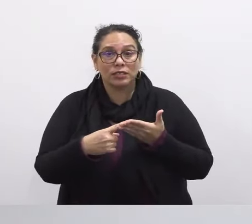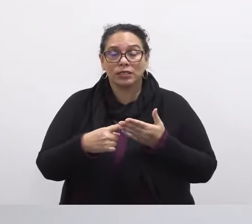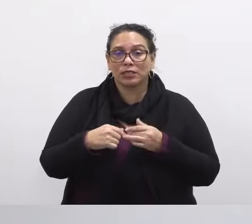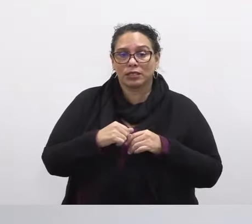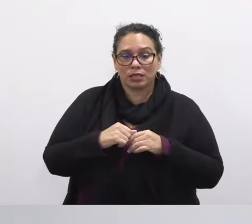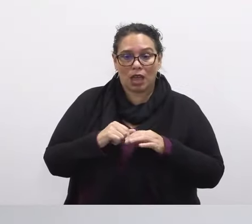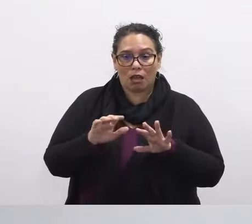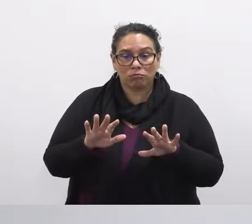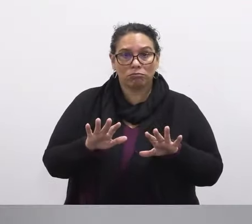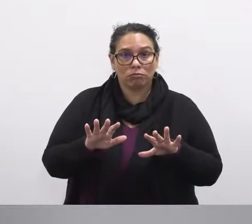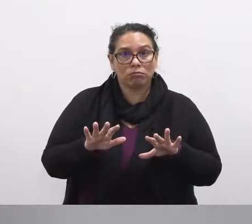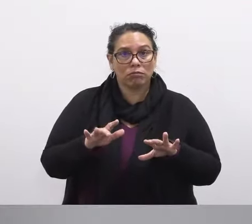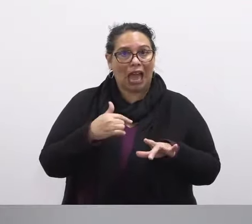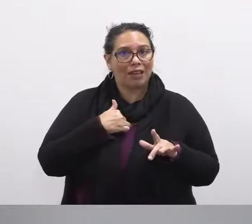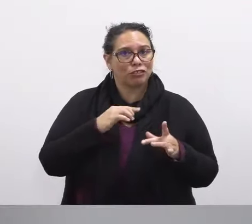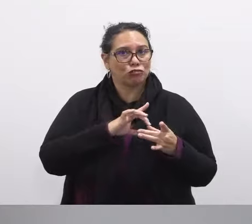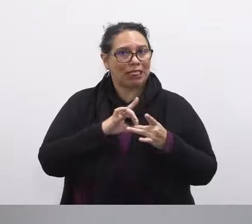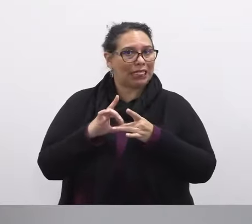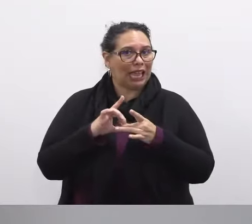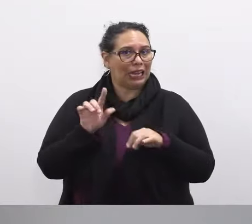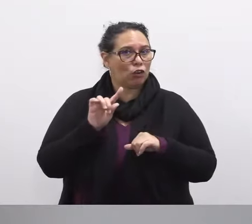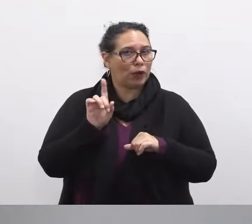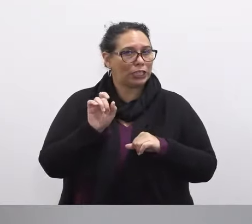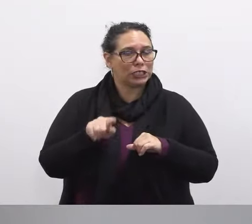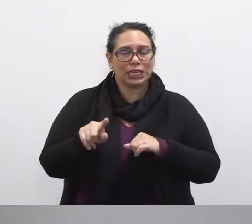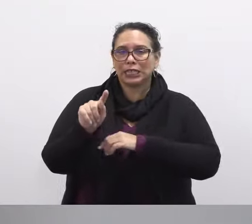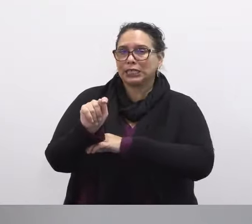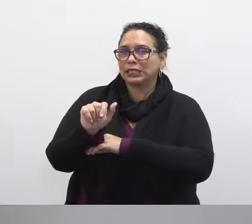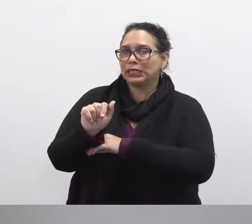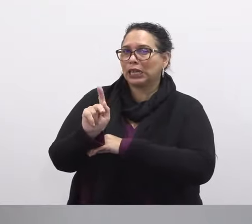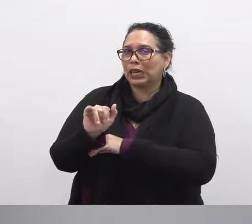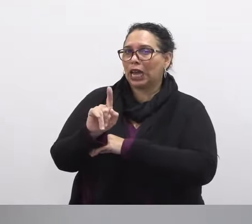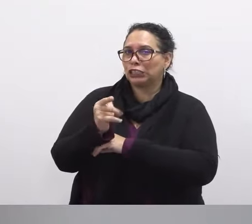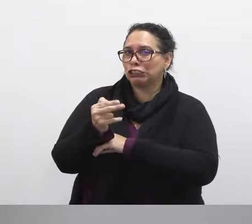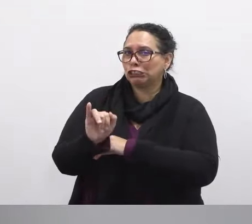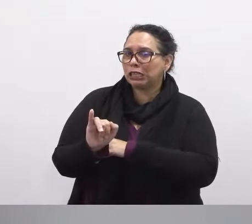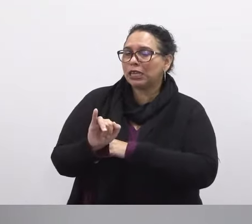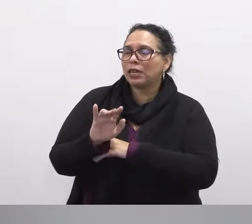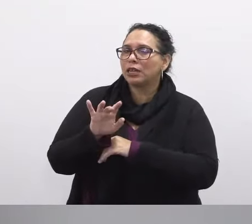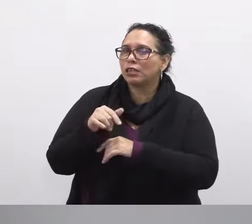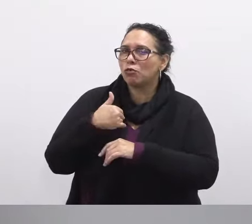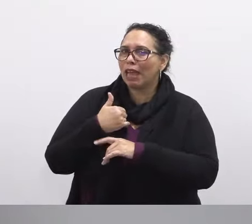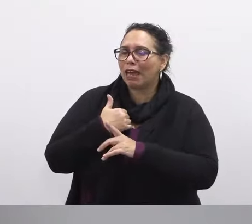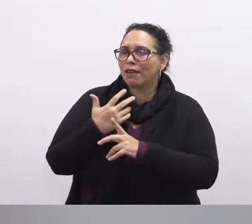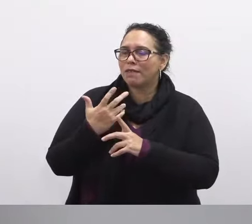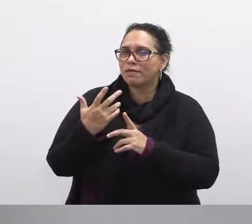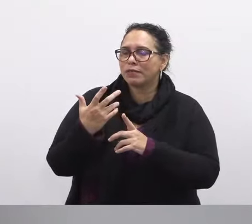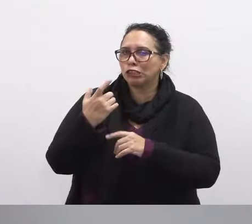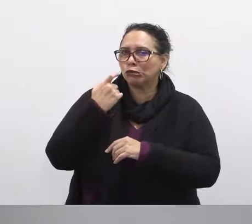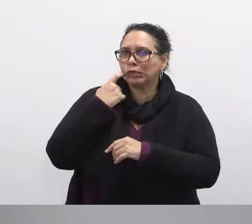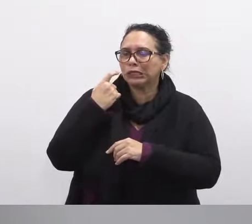I actually have a related question. Ms. Takahashi, do we have the latest approved maps